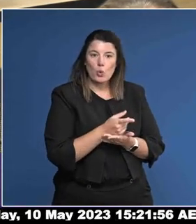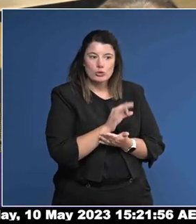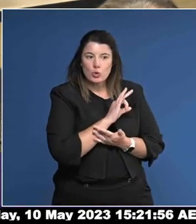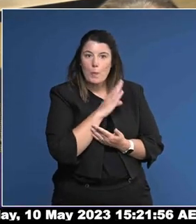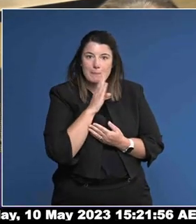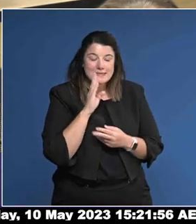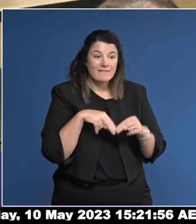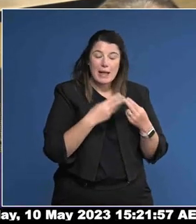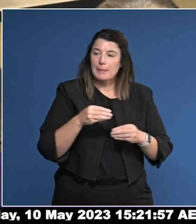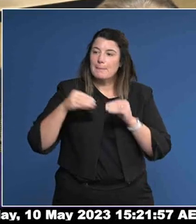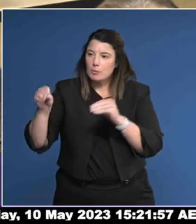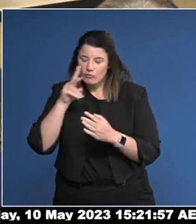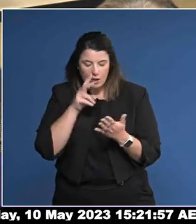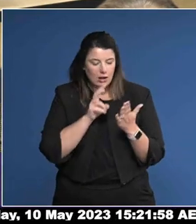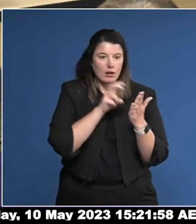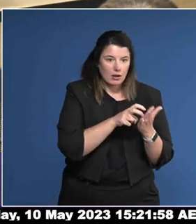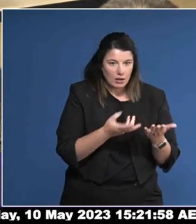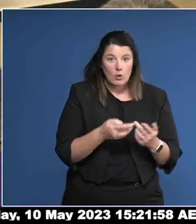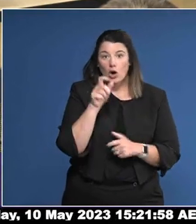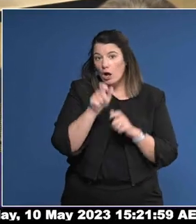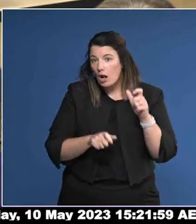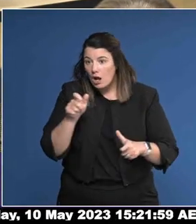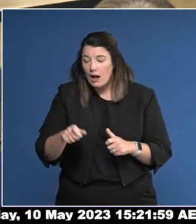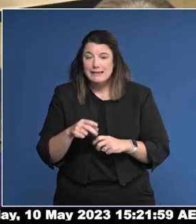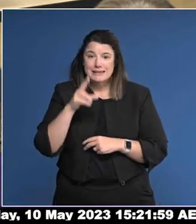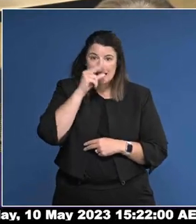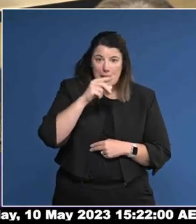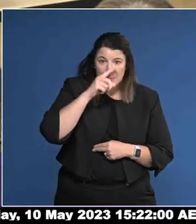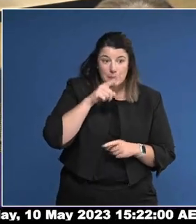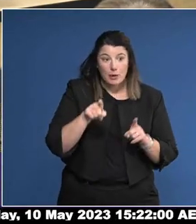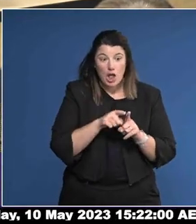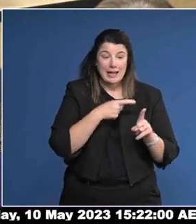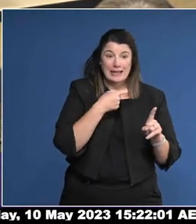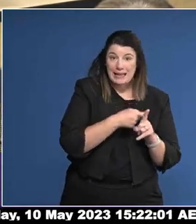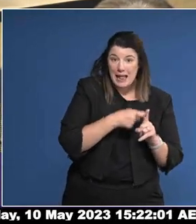So, clients and patients and young people like Kaleb and Jonathon are not missed?